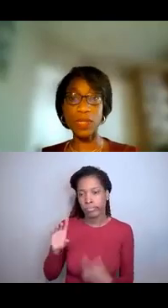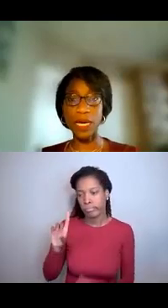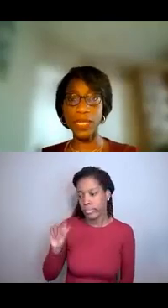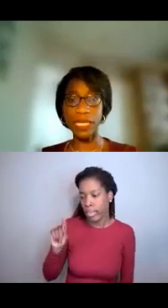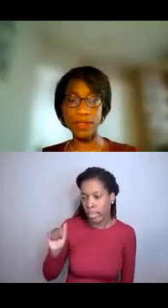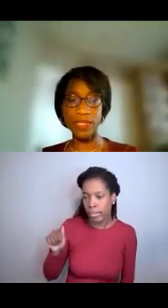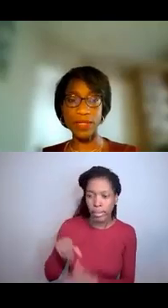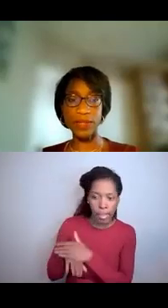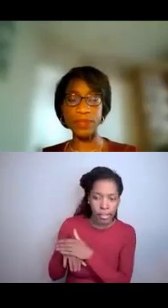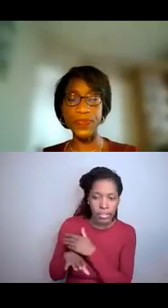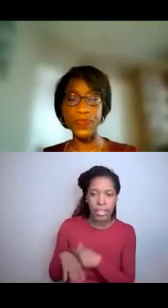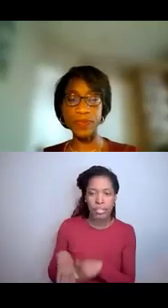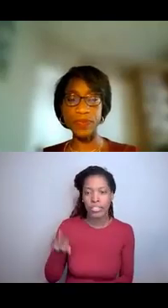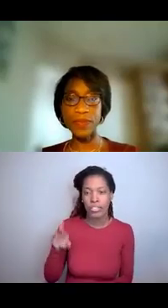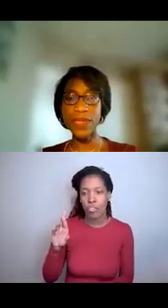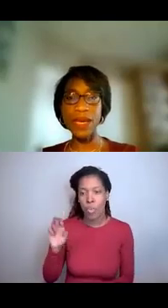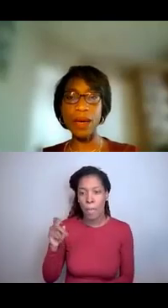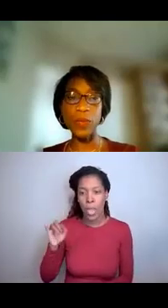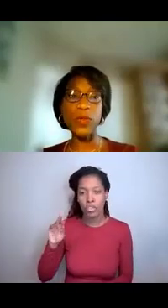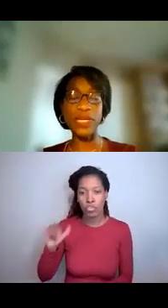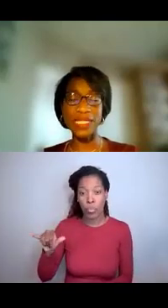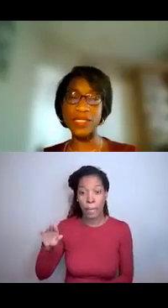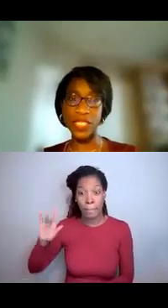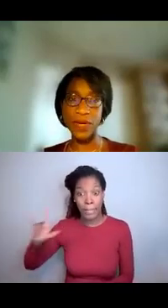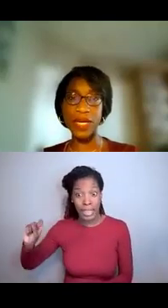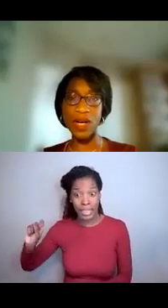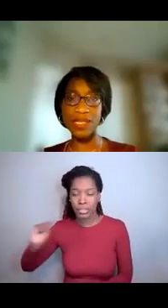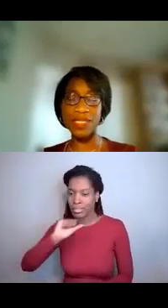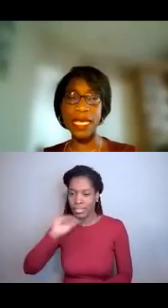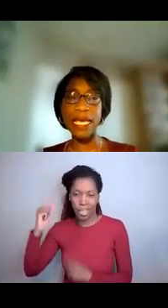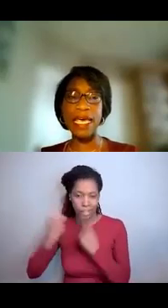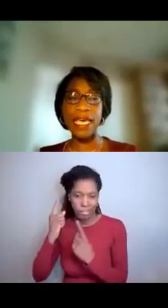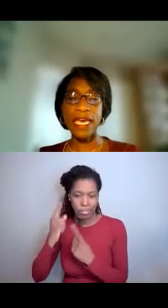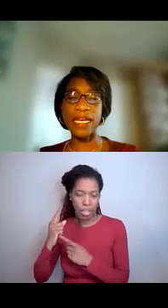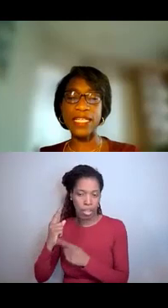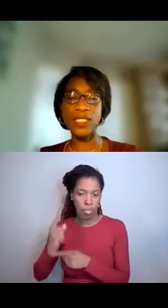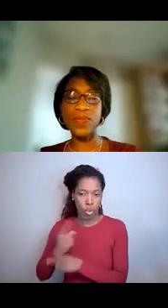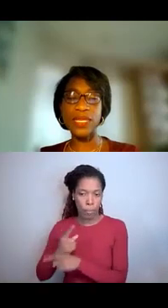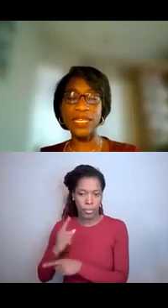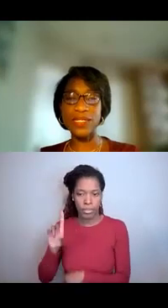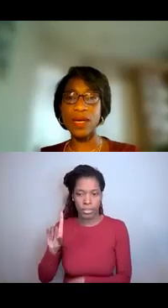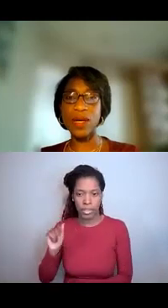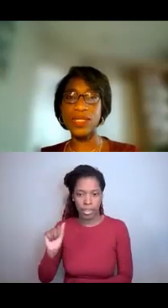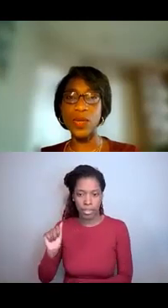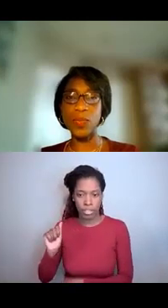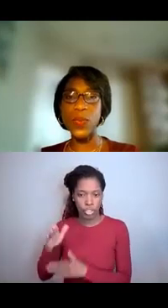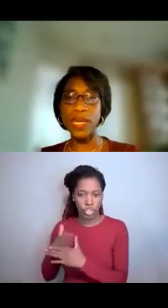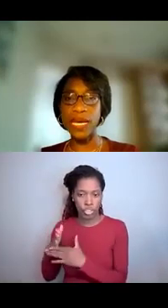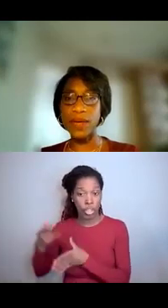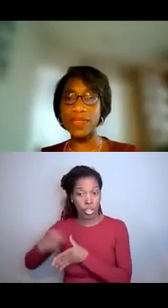those will not be considered in the appropriate data sharing costs. And I just wanted to also point out